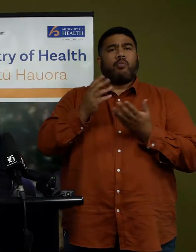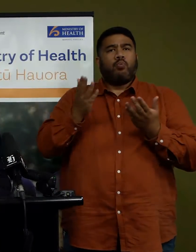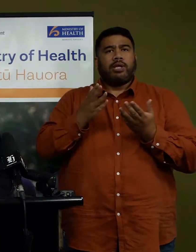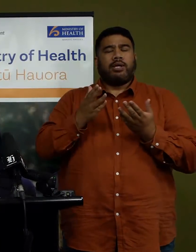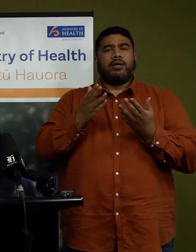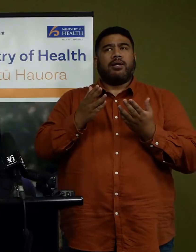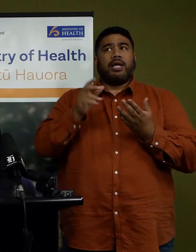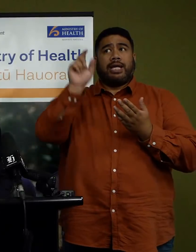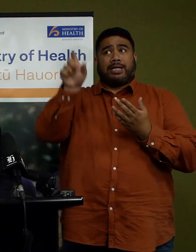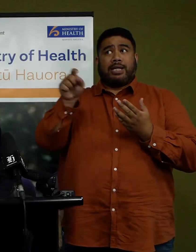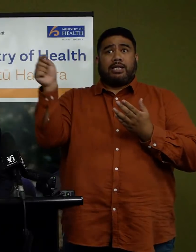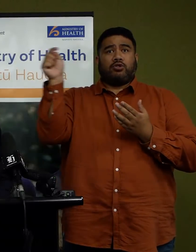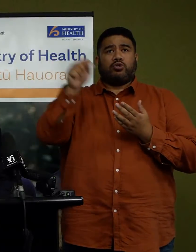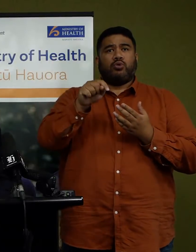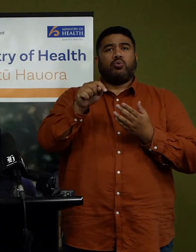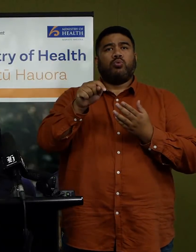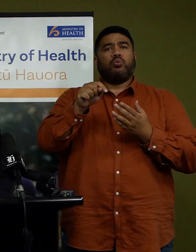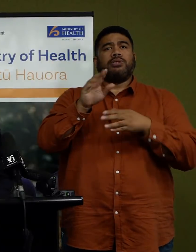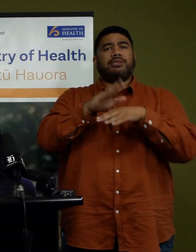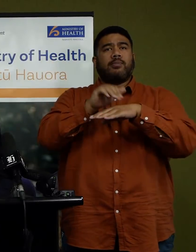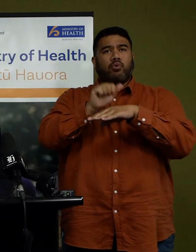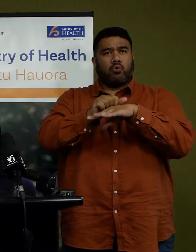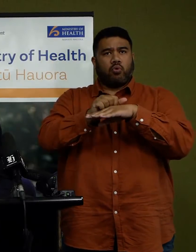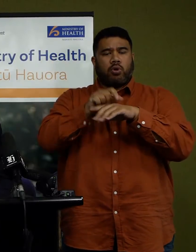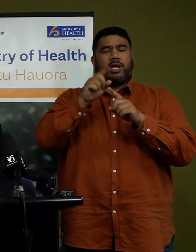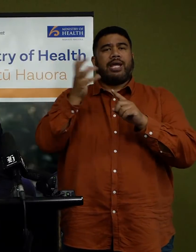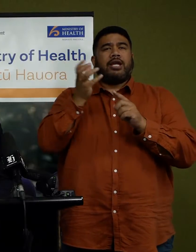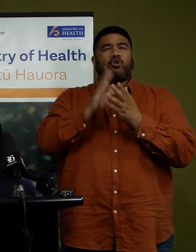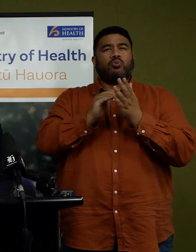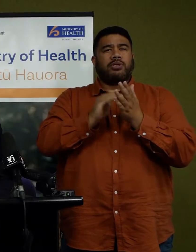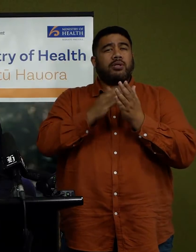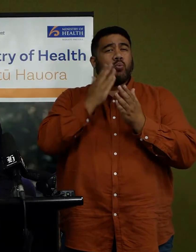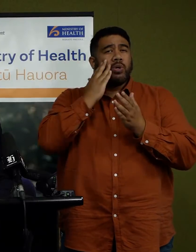This was an Air New Zealand flight on the 25th of February.